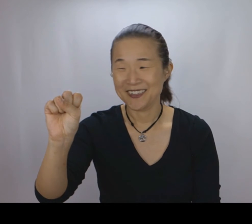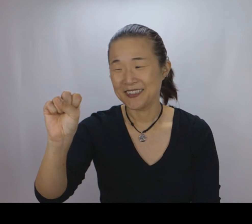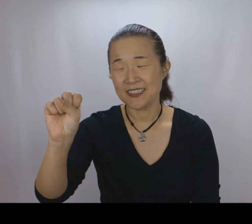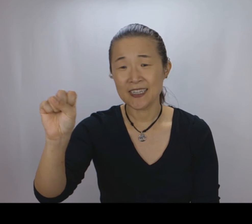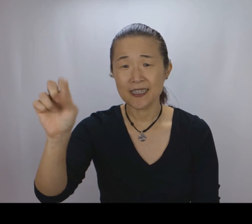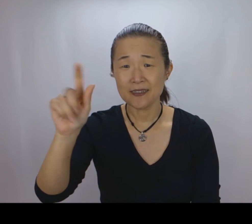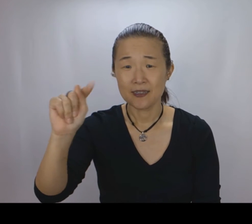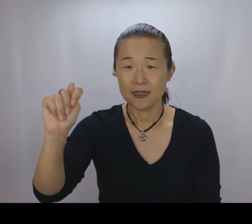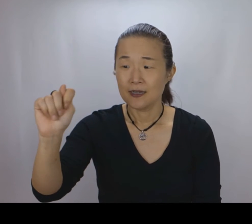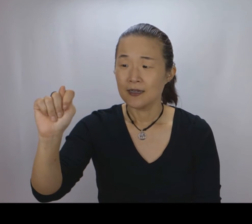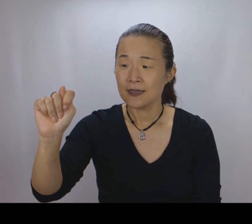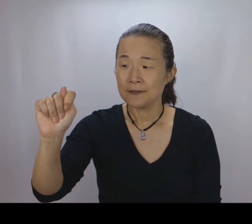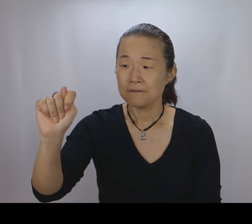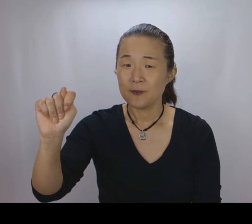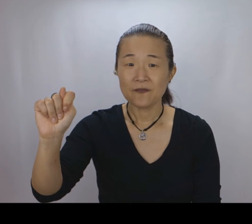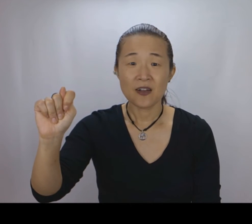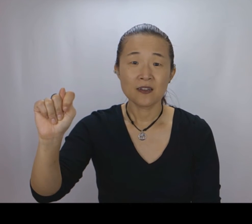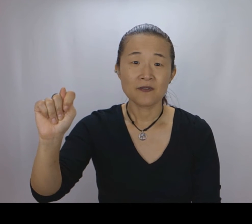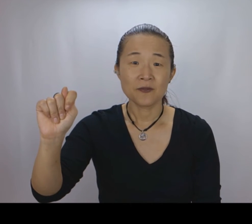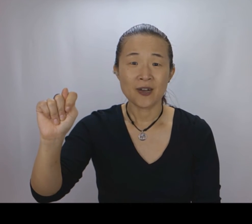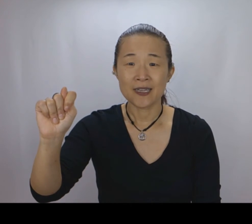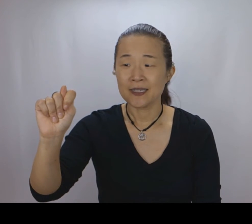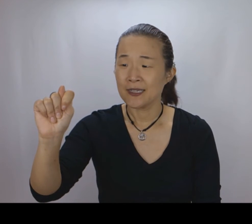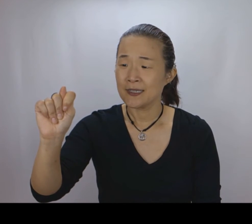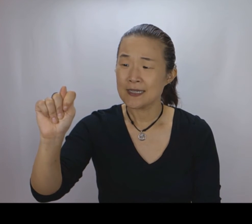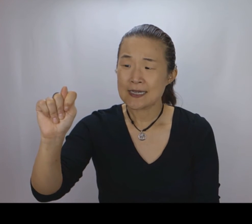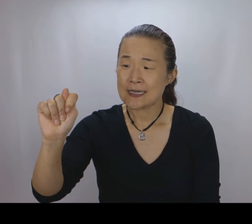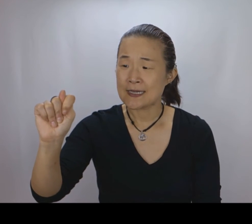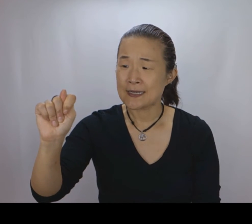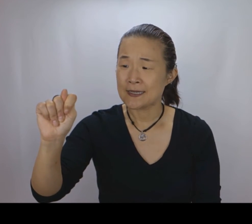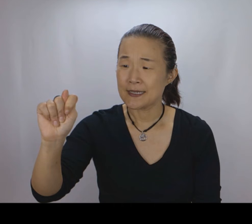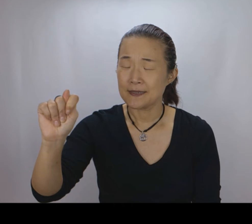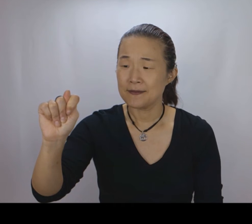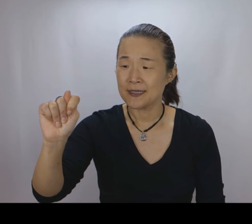"T" we've fallen off the wagon again.